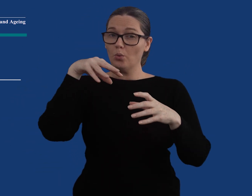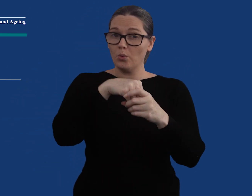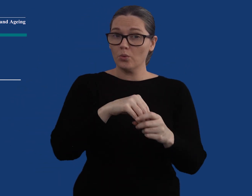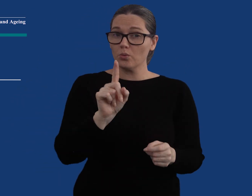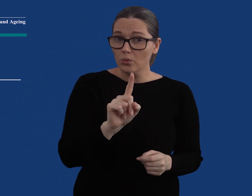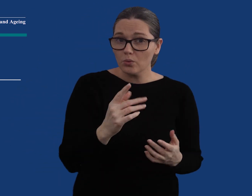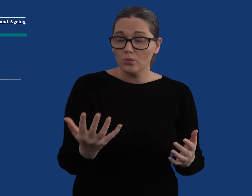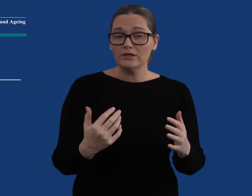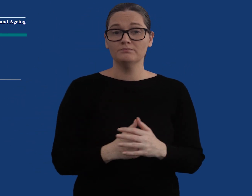This includes: